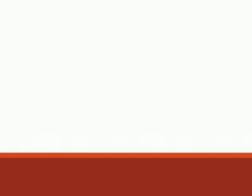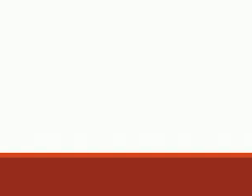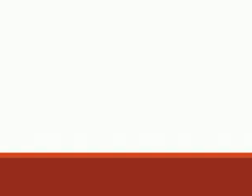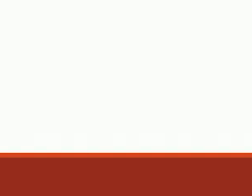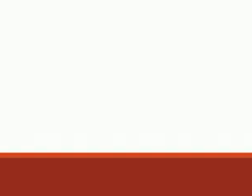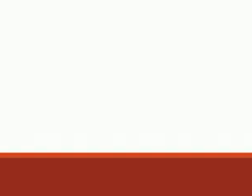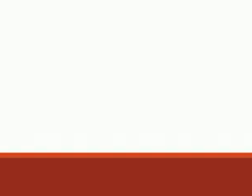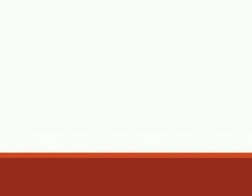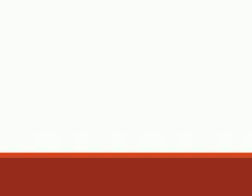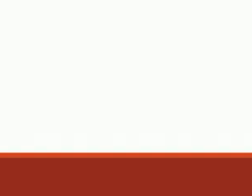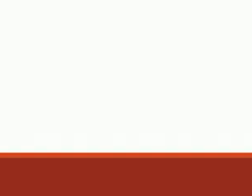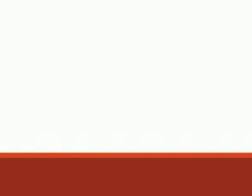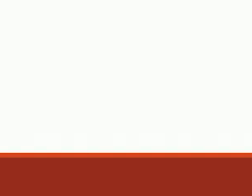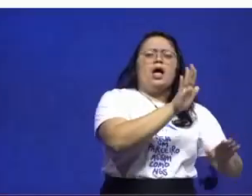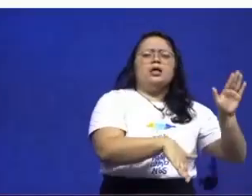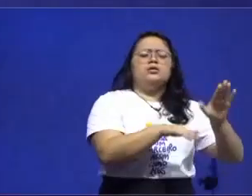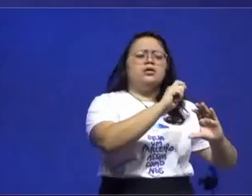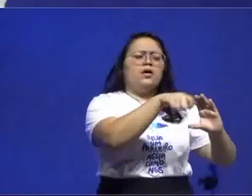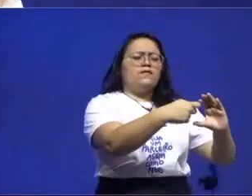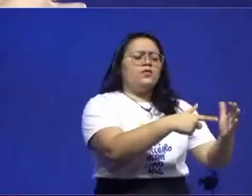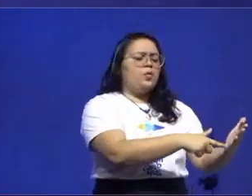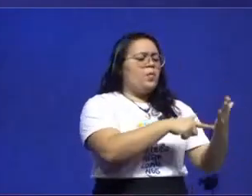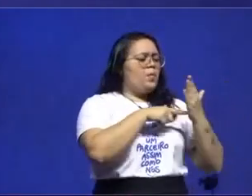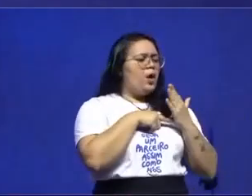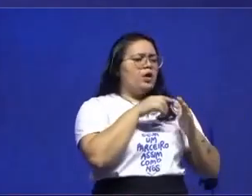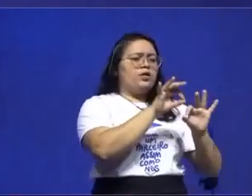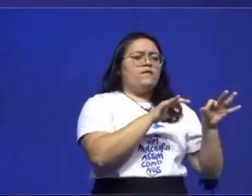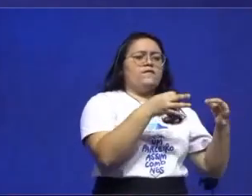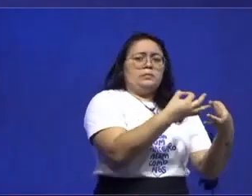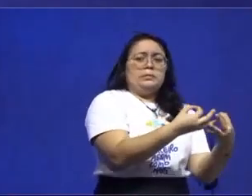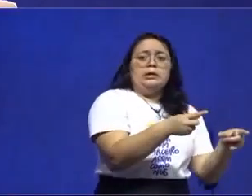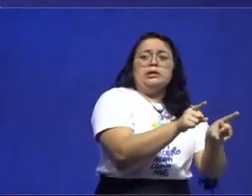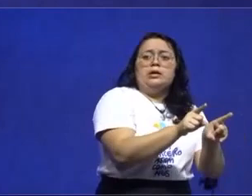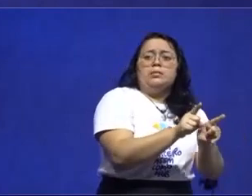videos that the family brings or else even in the office time we can evaluate a lot of